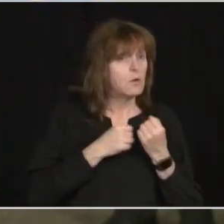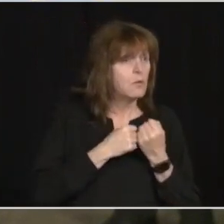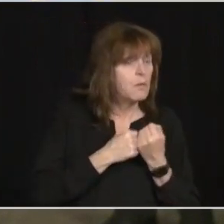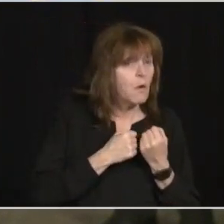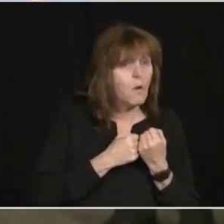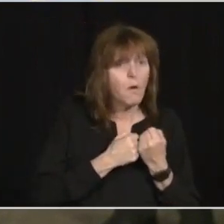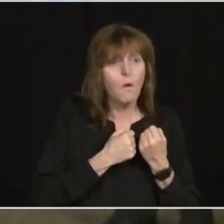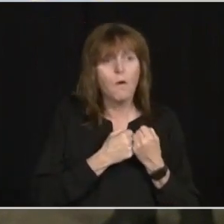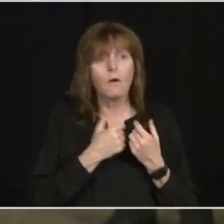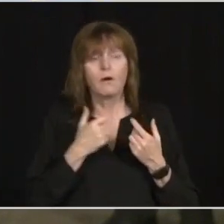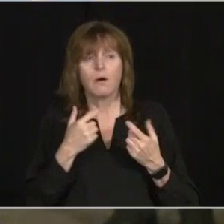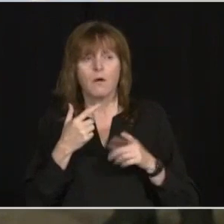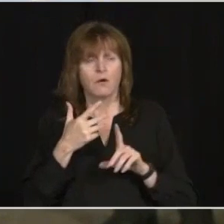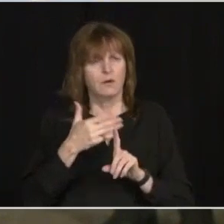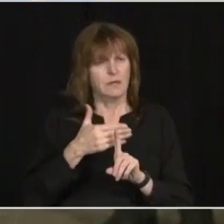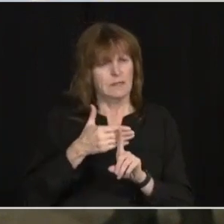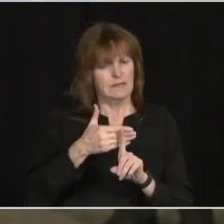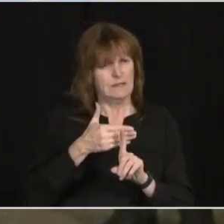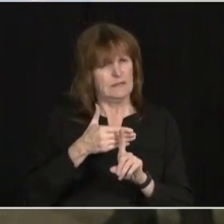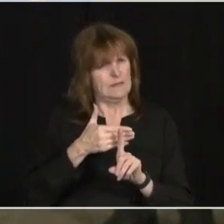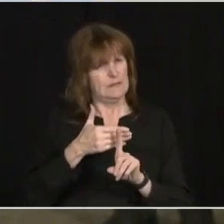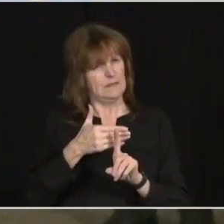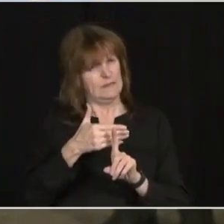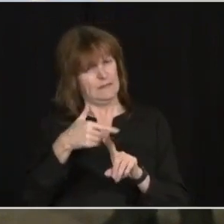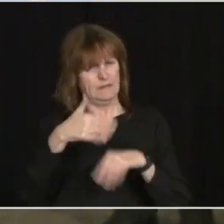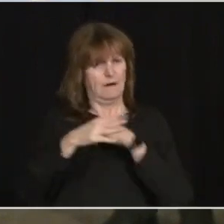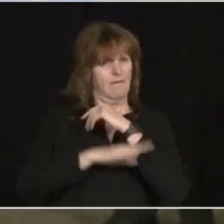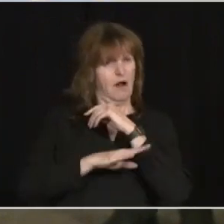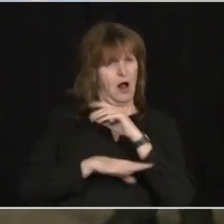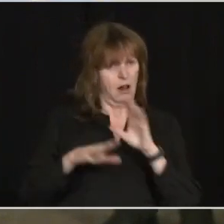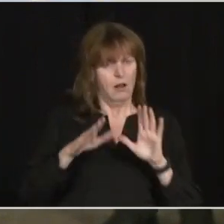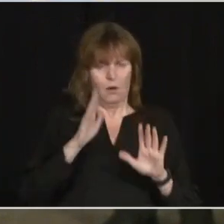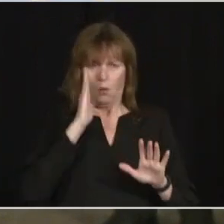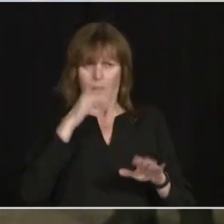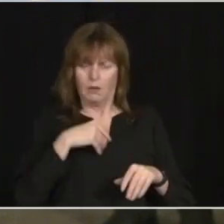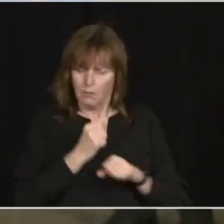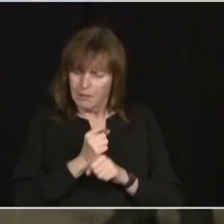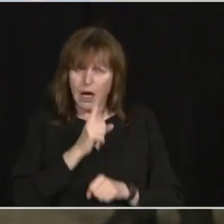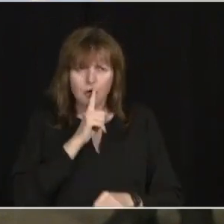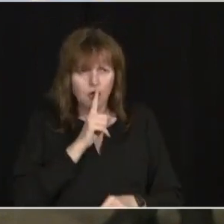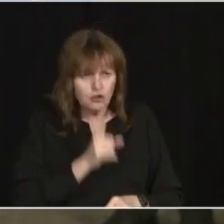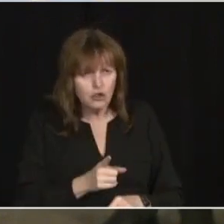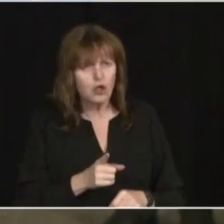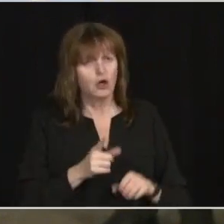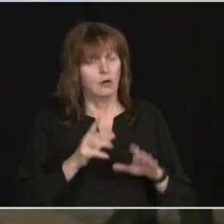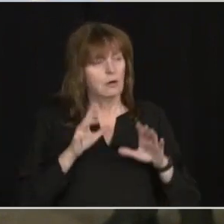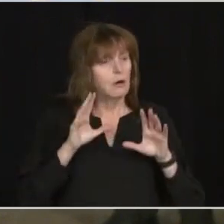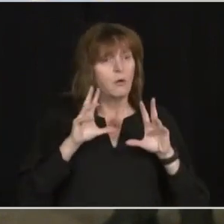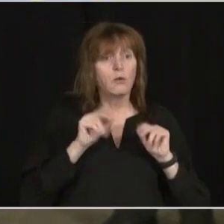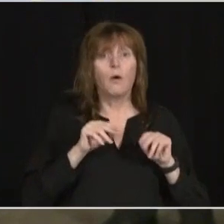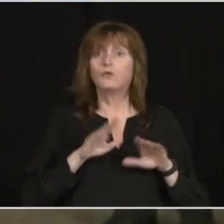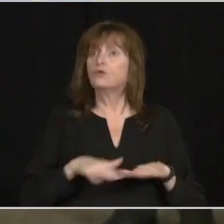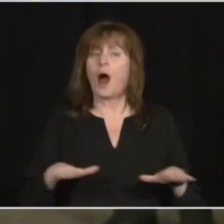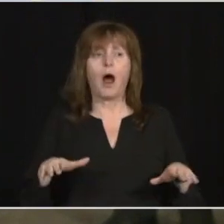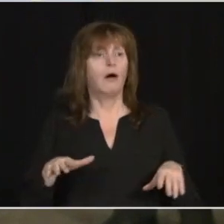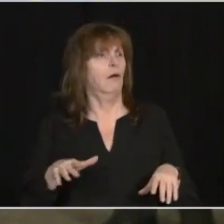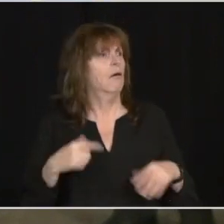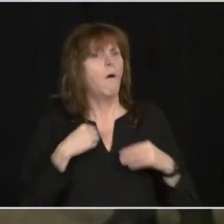leading into the next year, we'll do it. We're looking at every option to ensure no child has a gap of learning.